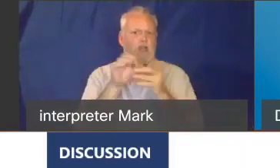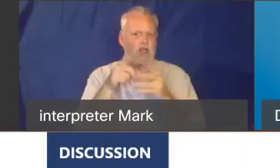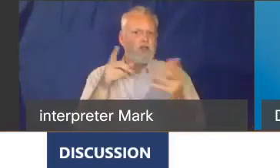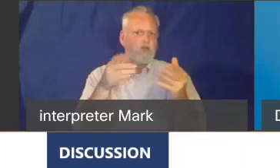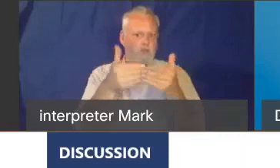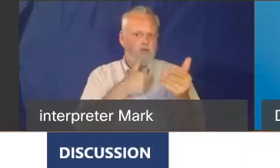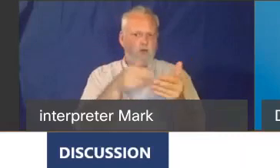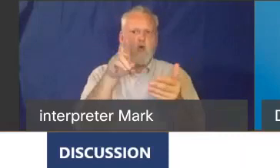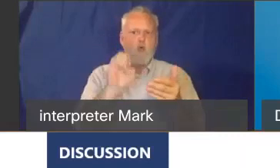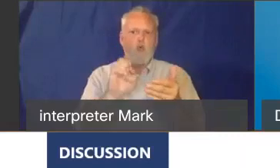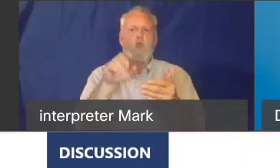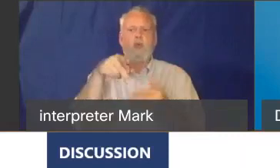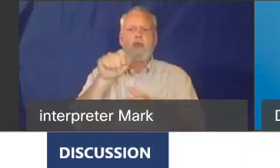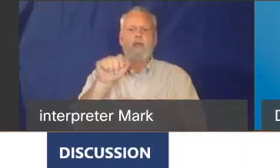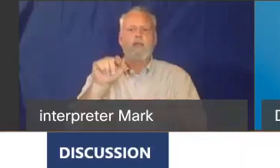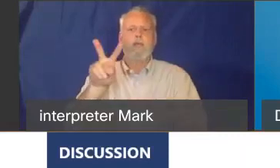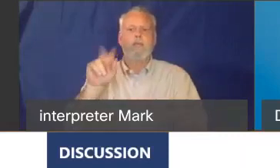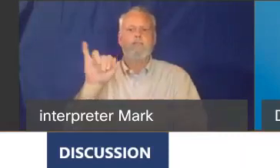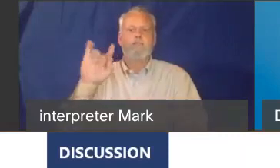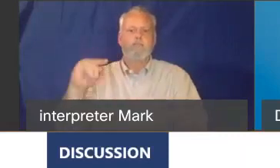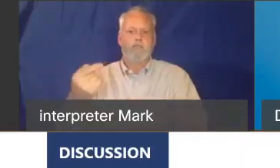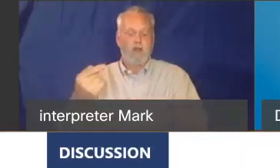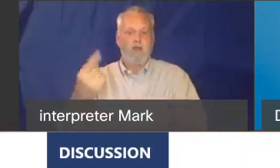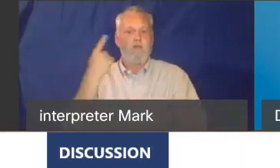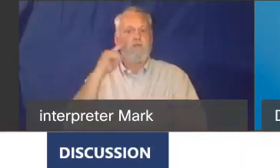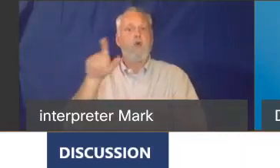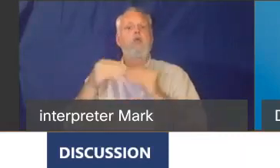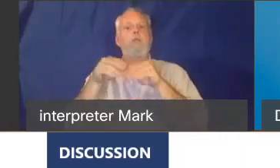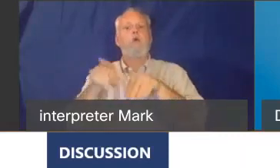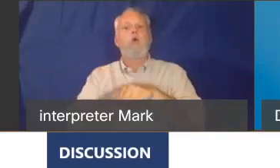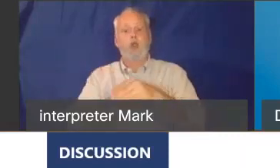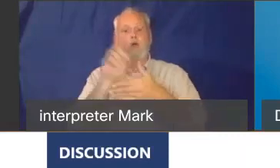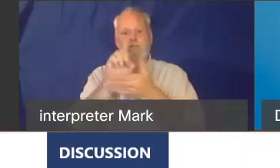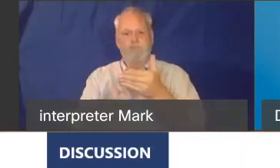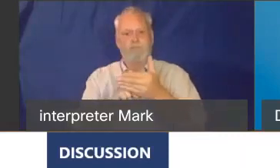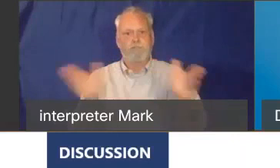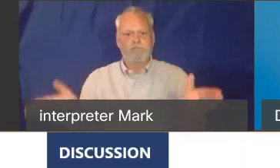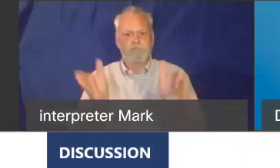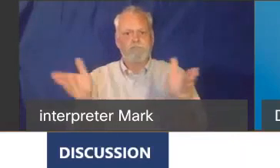For the longer term design, I would encourage this team to look into.